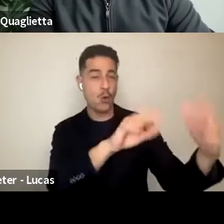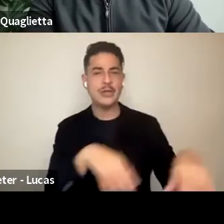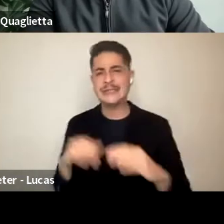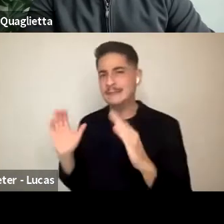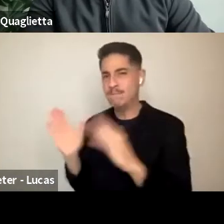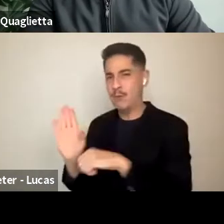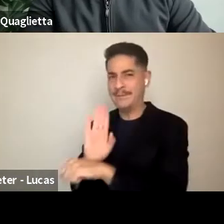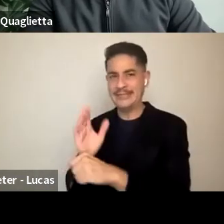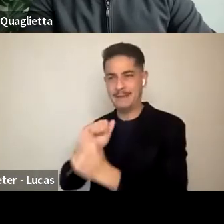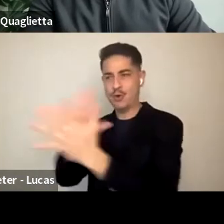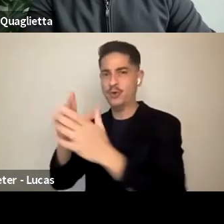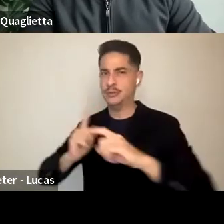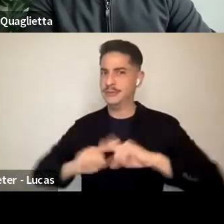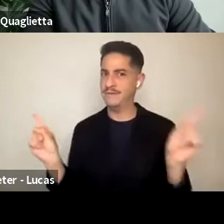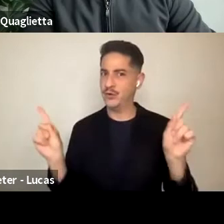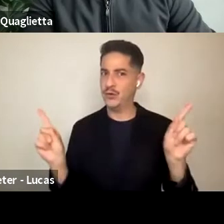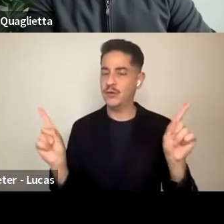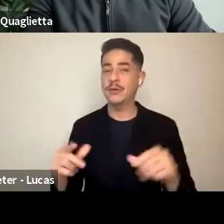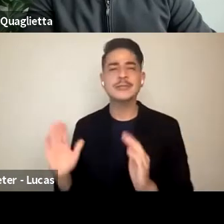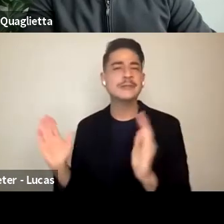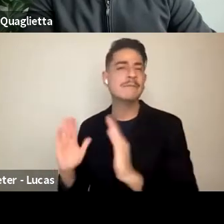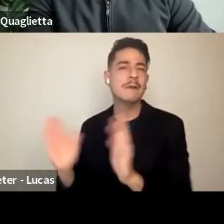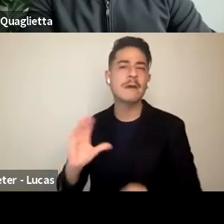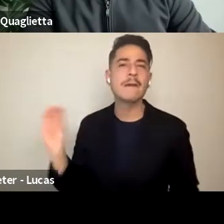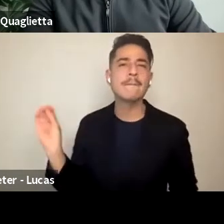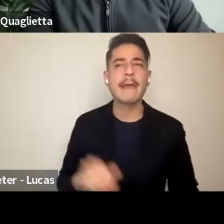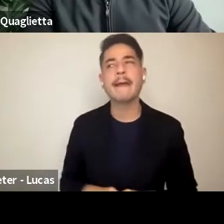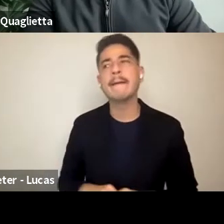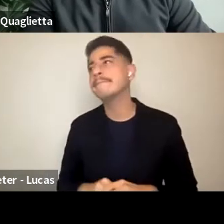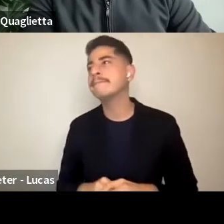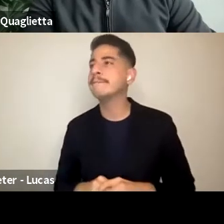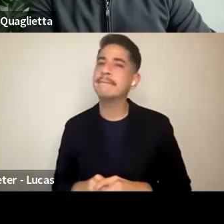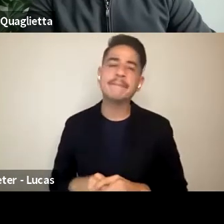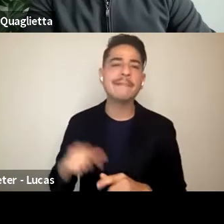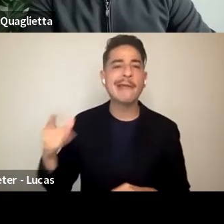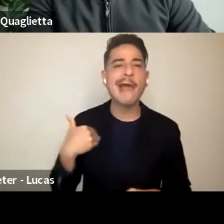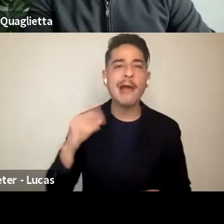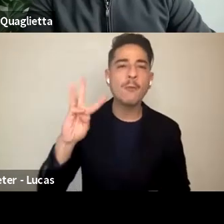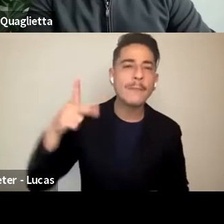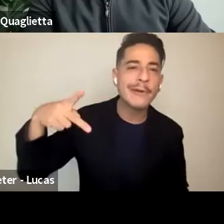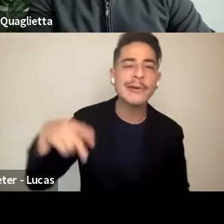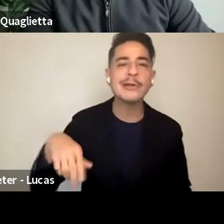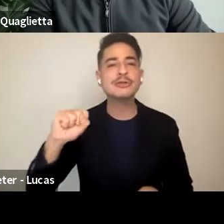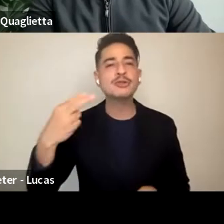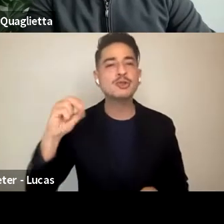A lot of times, like a smaller company might be on WordPress or Shopify. You can just hop in the driver's seat and make a bunch of